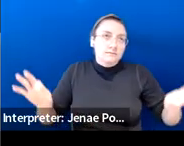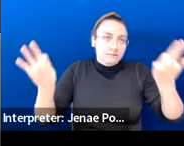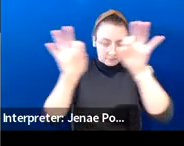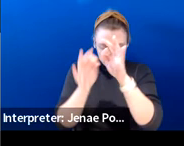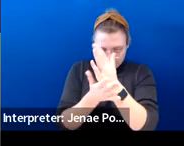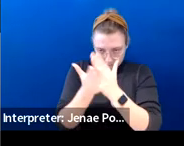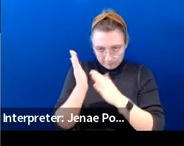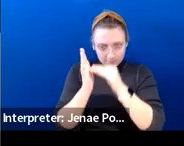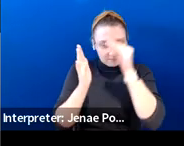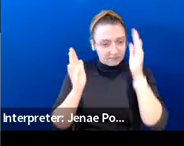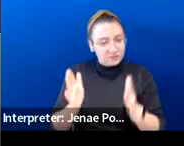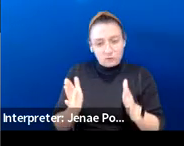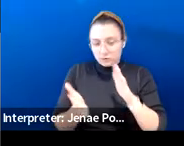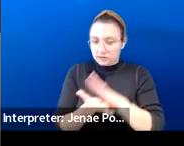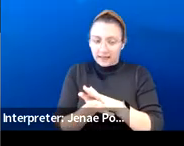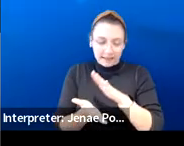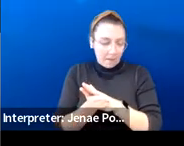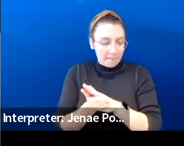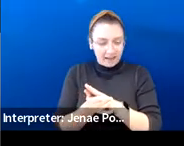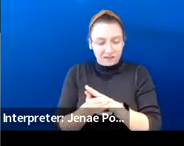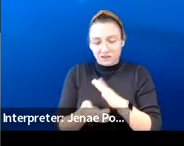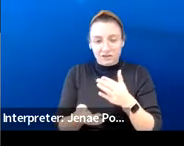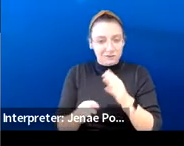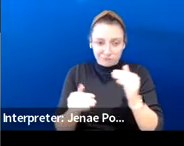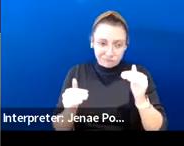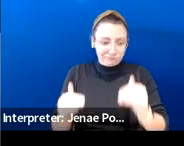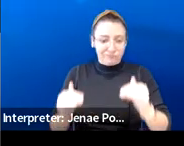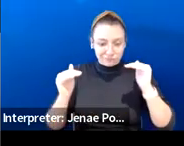academic career, as are going and progressing through their college.